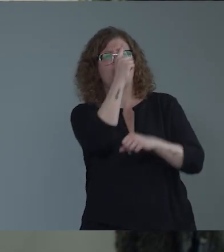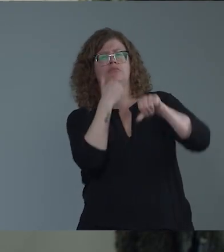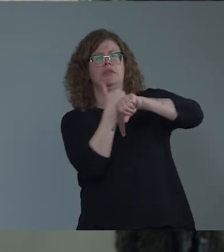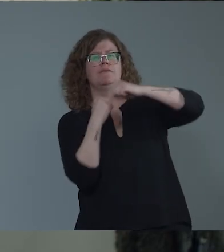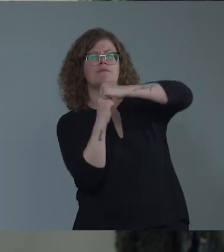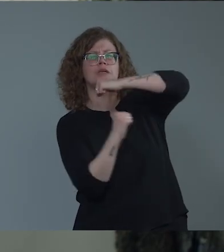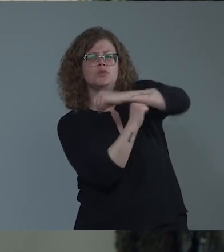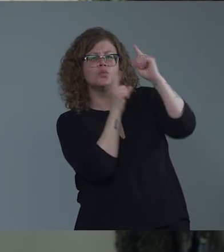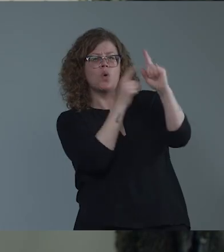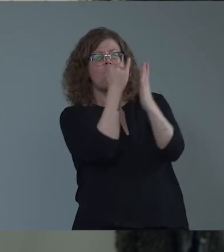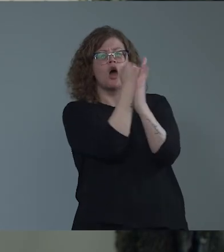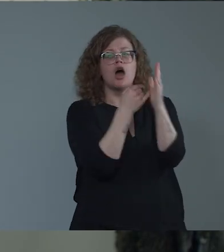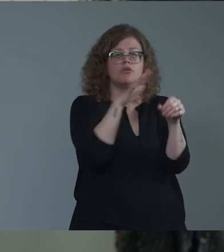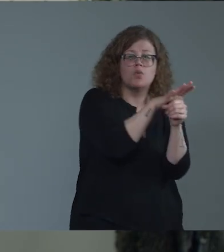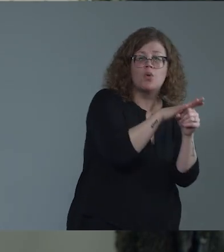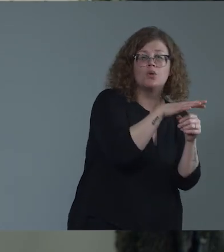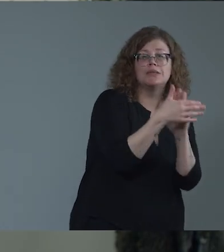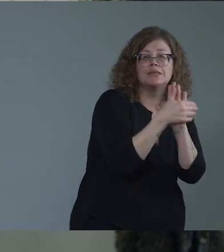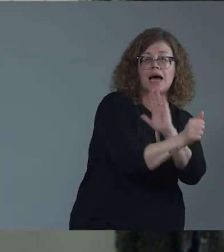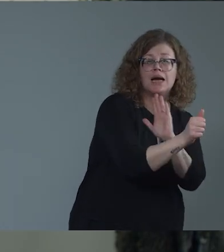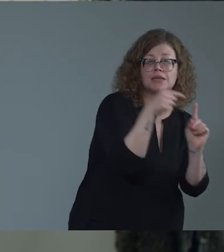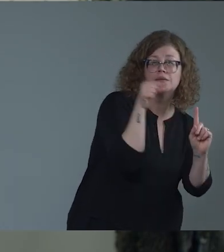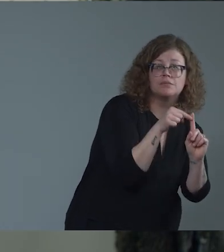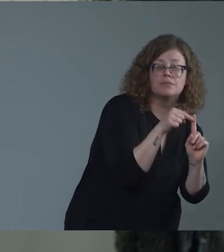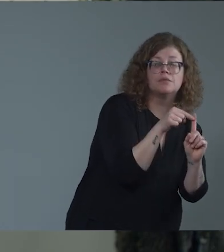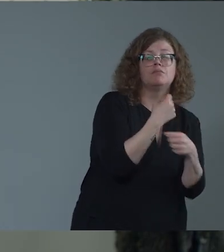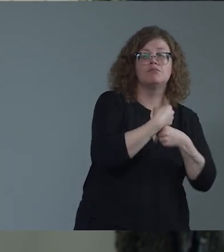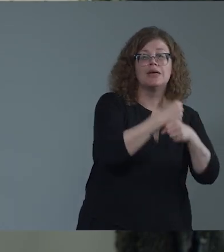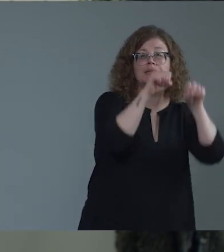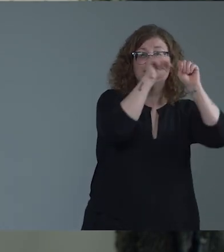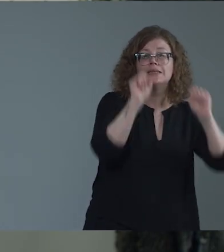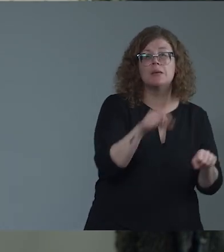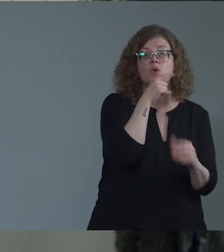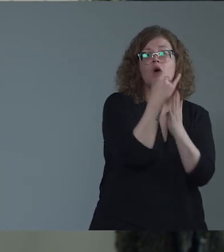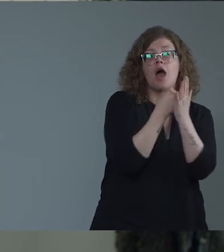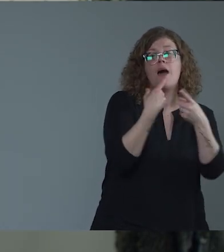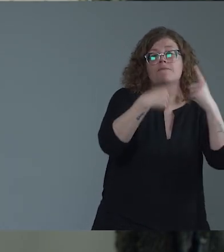It opens up our city for other artists to come and work here. And bring new ideas here.